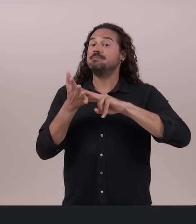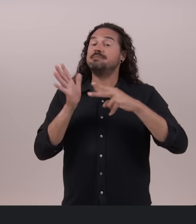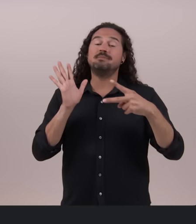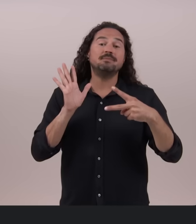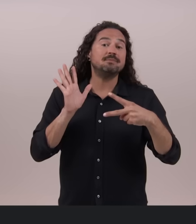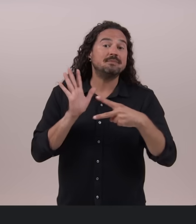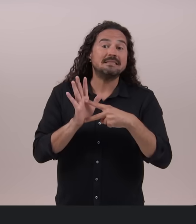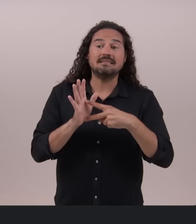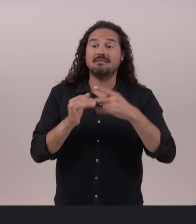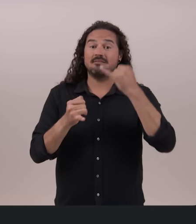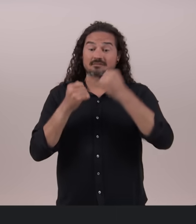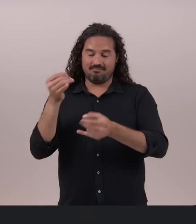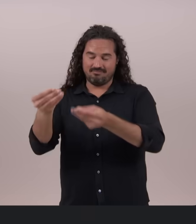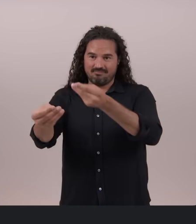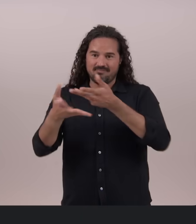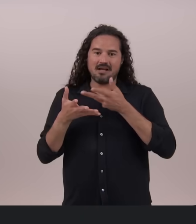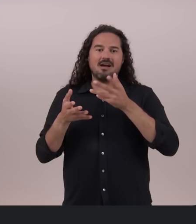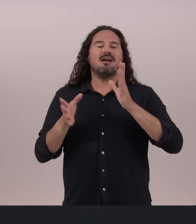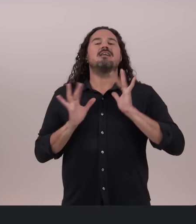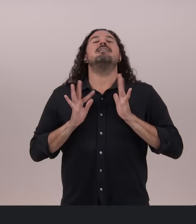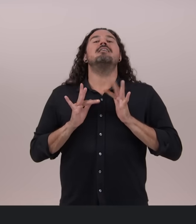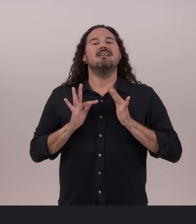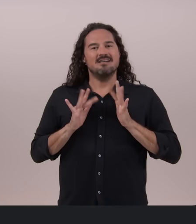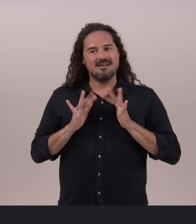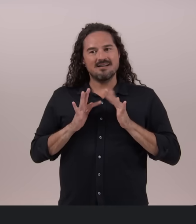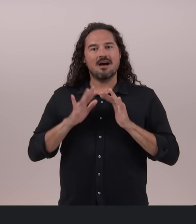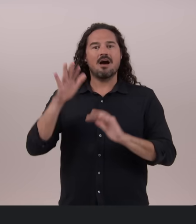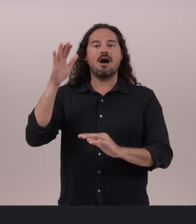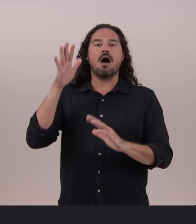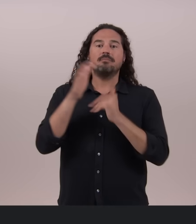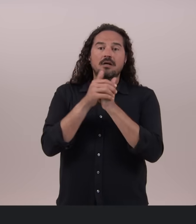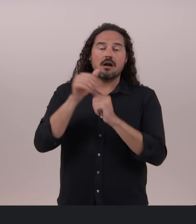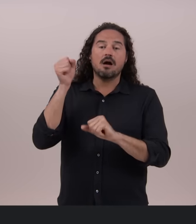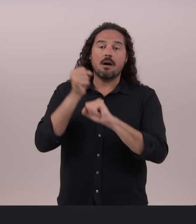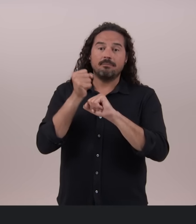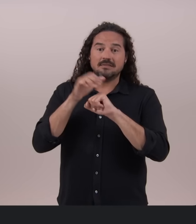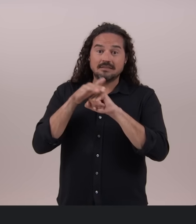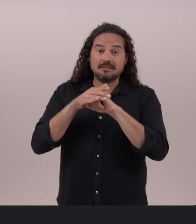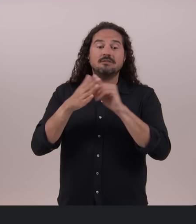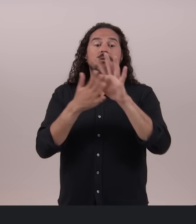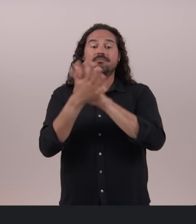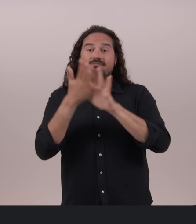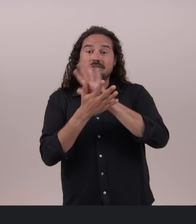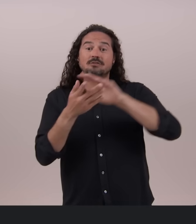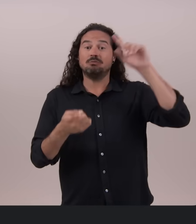I have my updated optimization, obfuscation and shrinking scores.